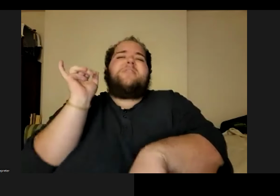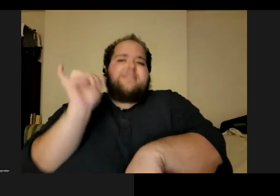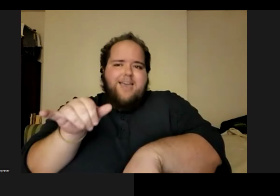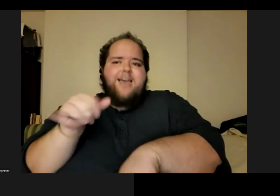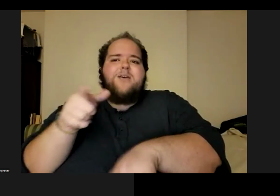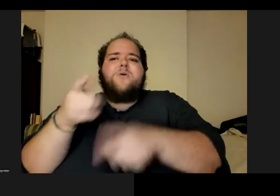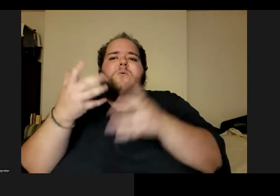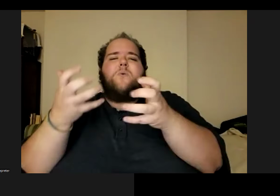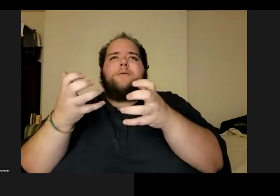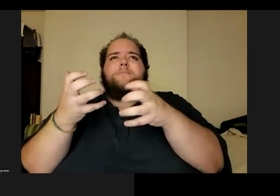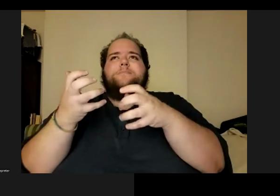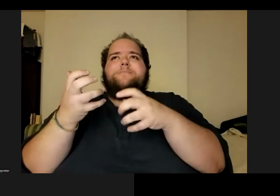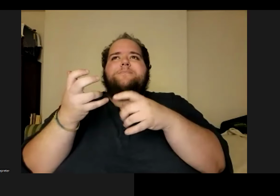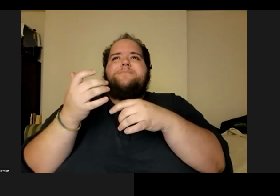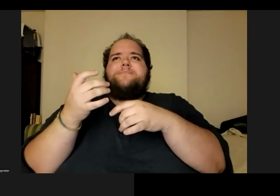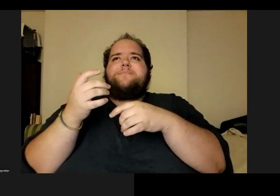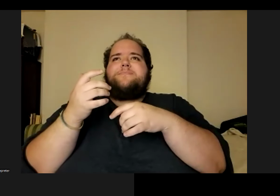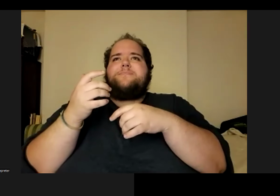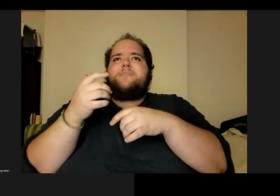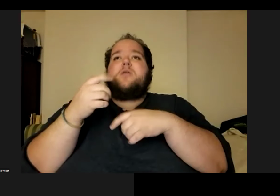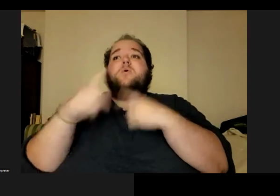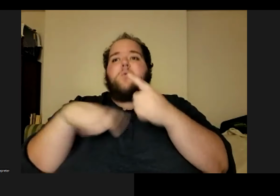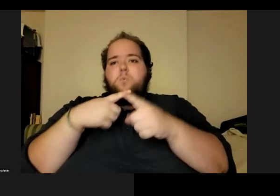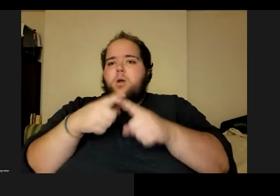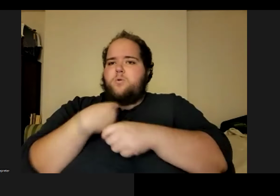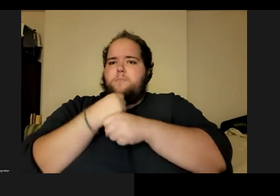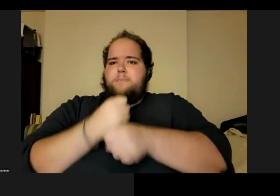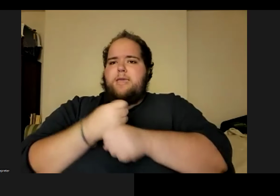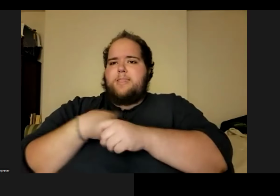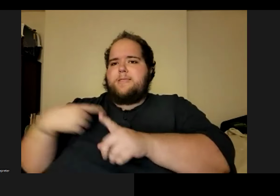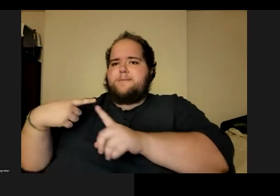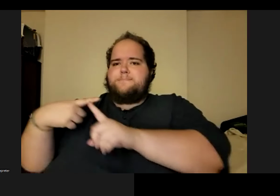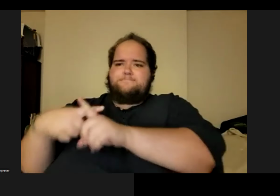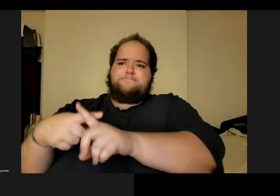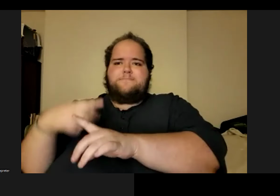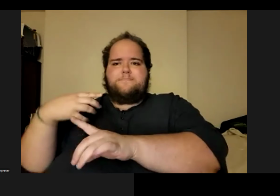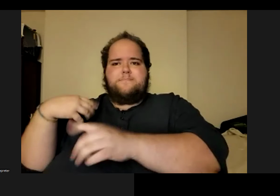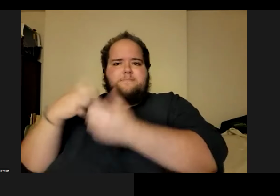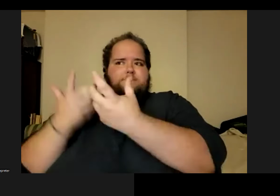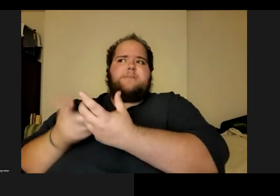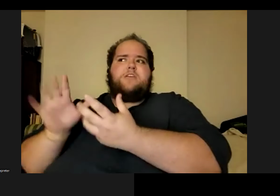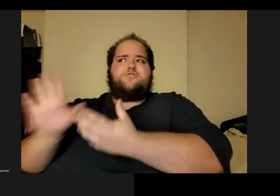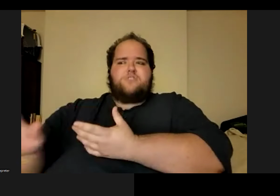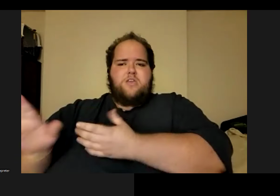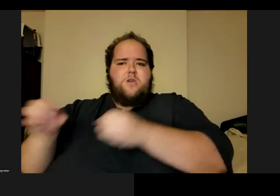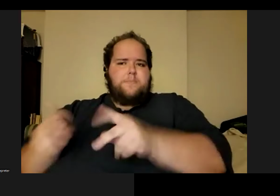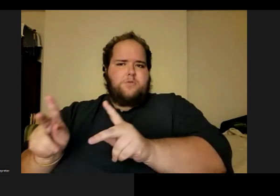with the kind of targeted one Because we don't want to overwhelm people with information. It helps you kind of